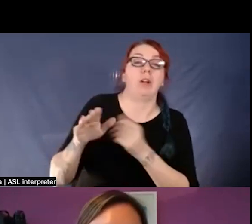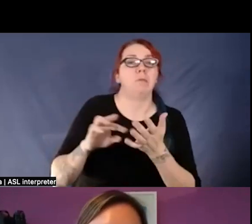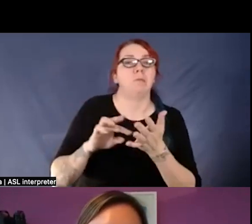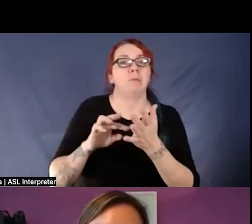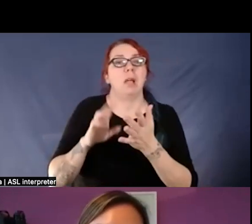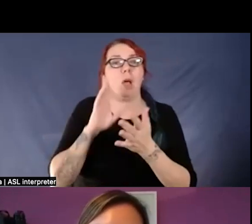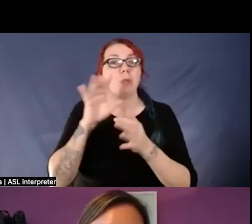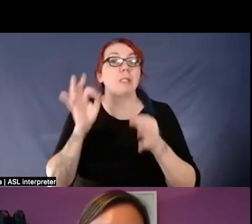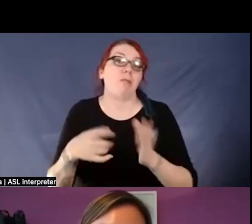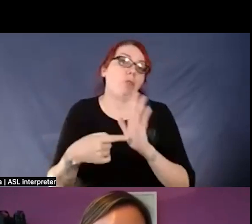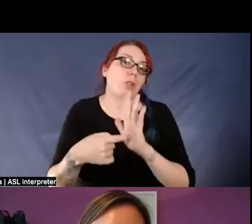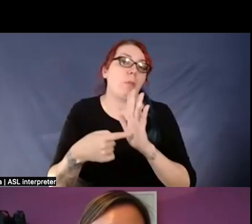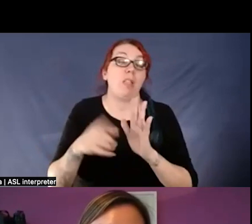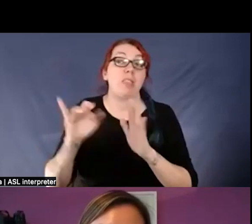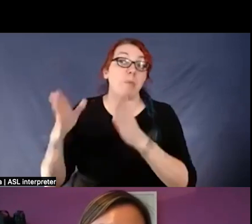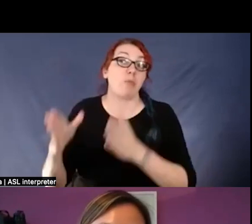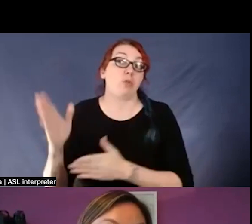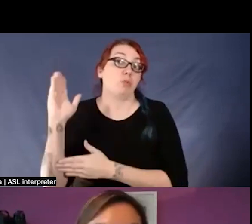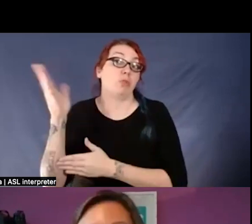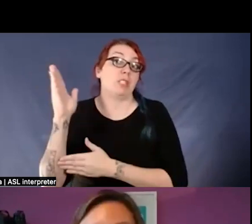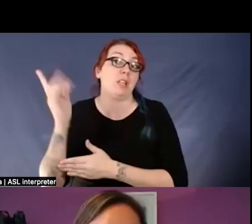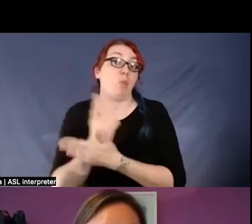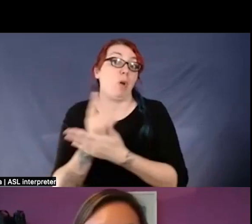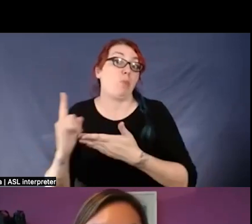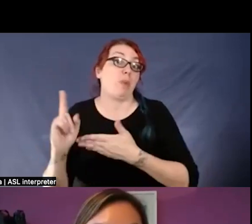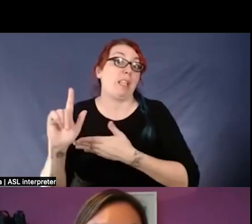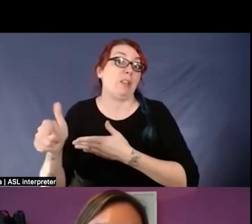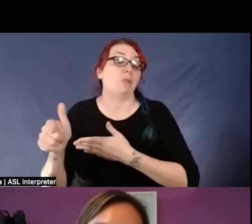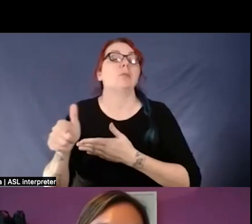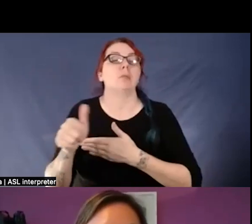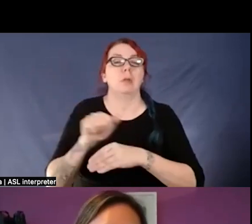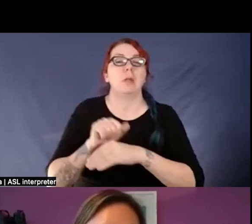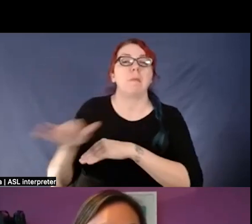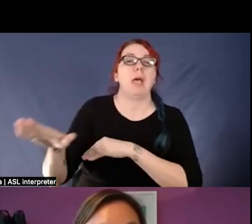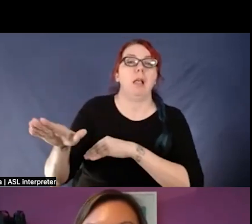when all those emails get sent out and it's a task on my checklist that I can just check off